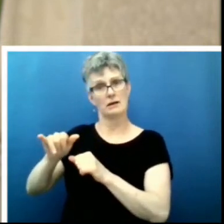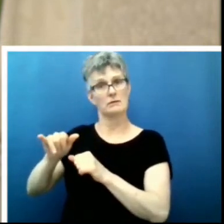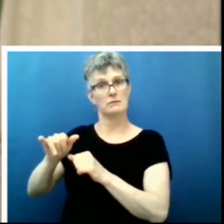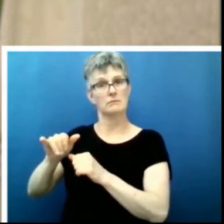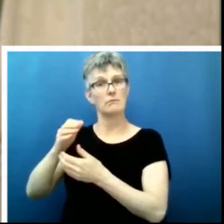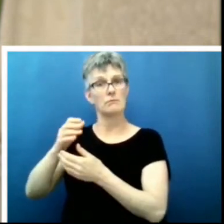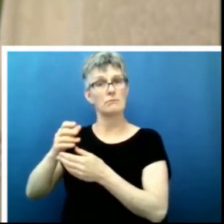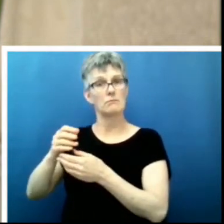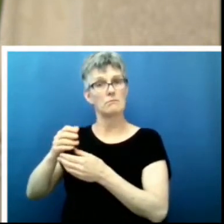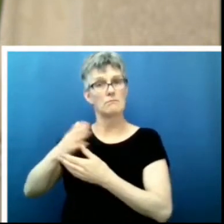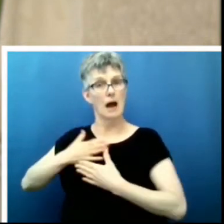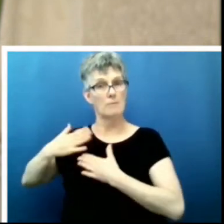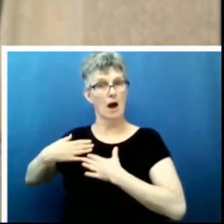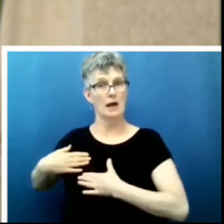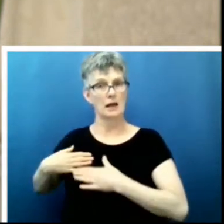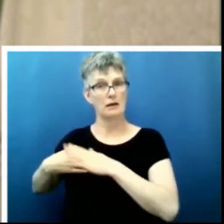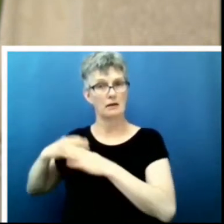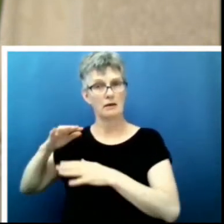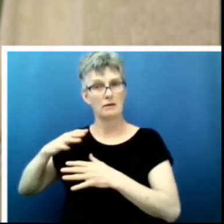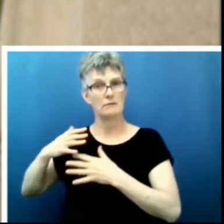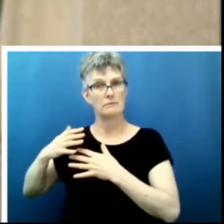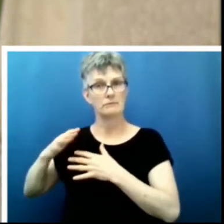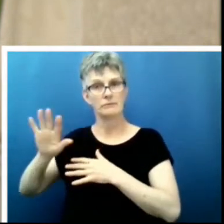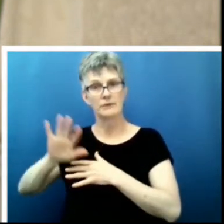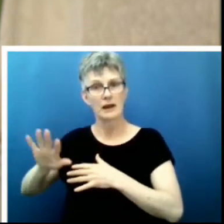If you can't find a place in your body just think about a happy memory.